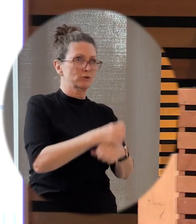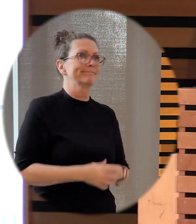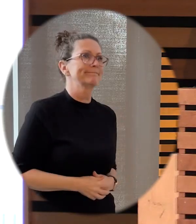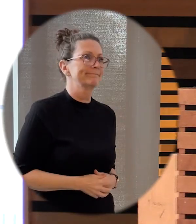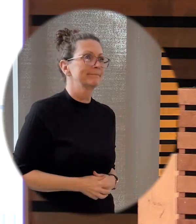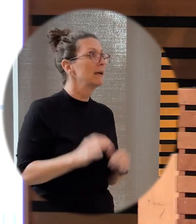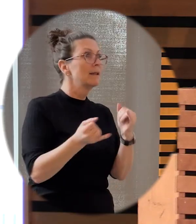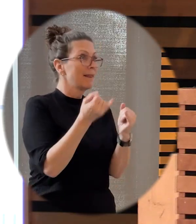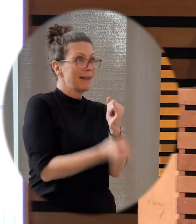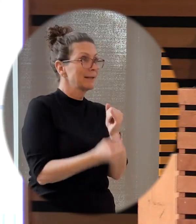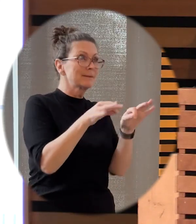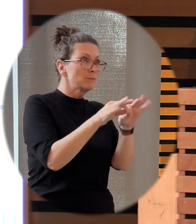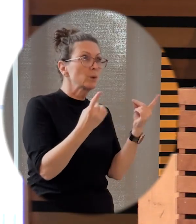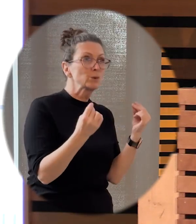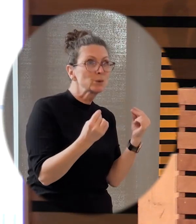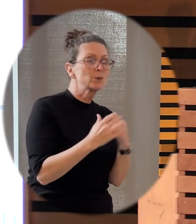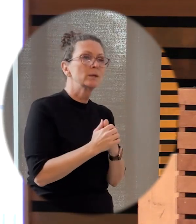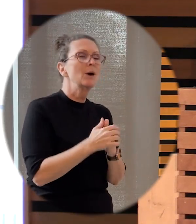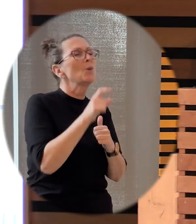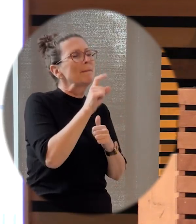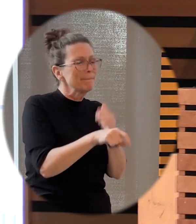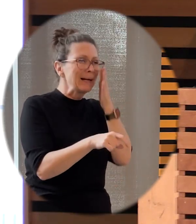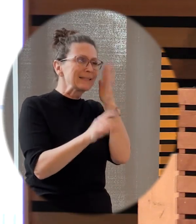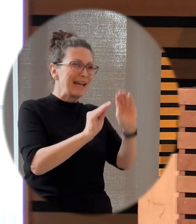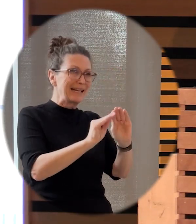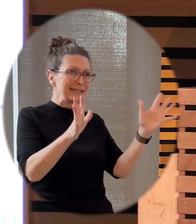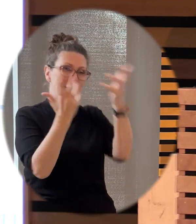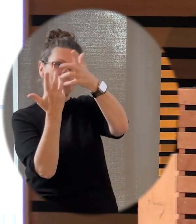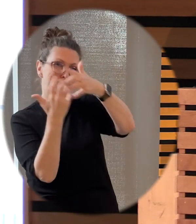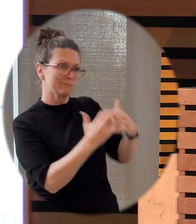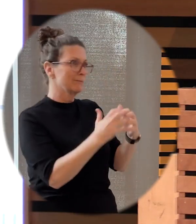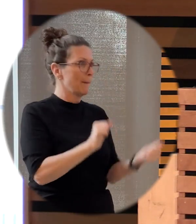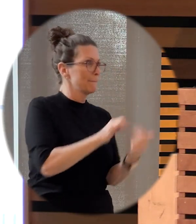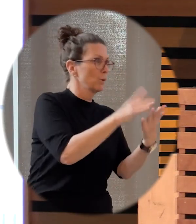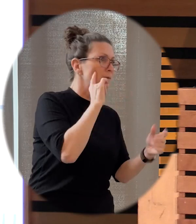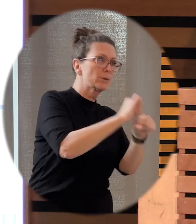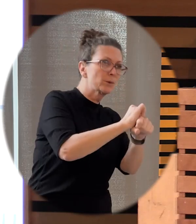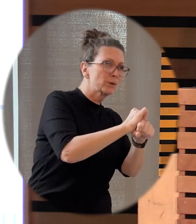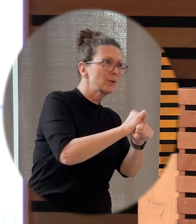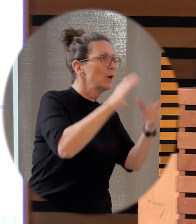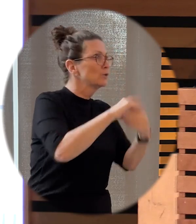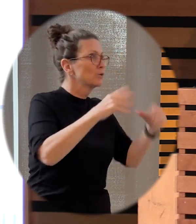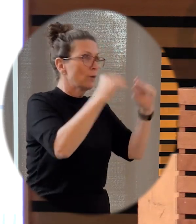Finally, we need to pursue a cohesive approach to this work. We must ensure that storytelling,